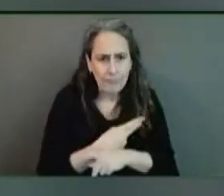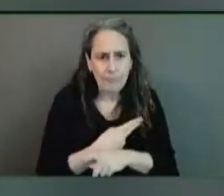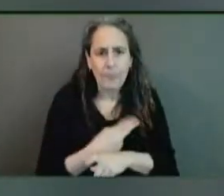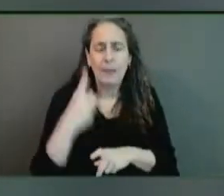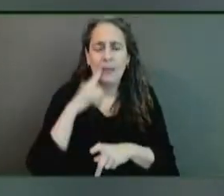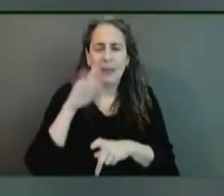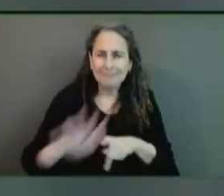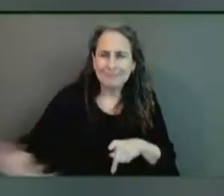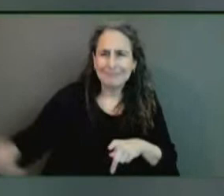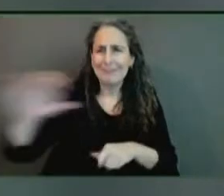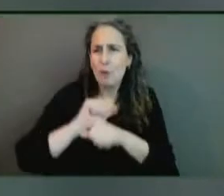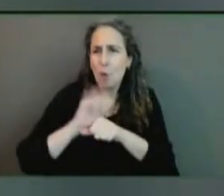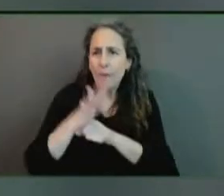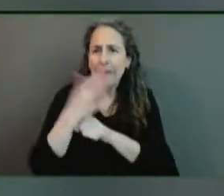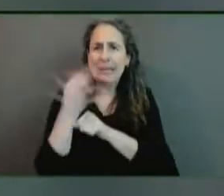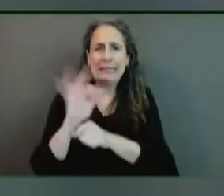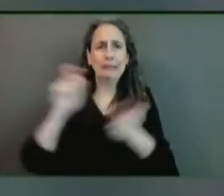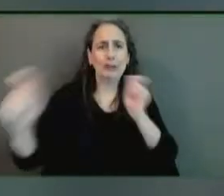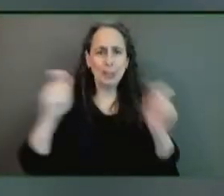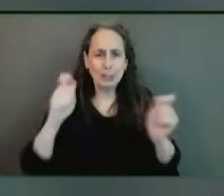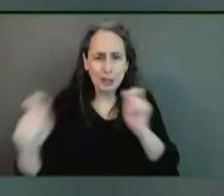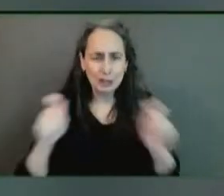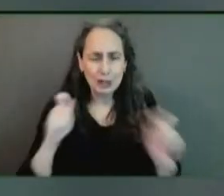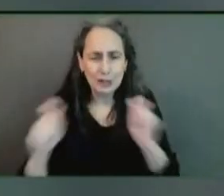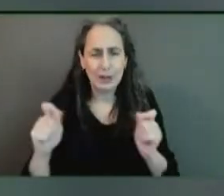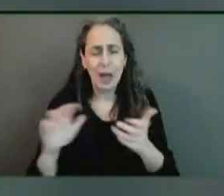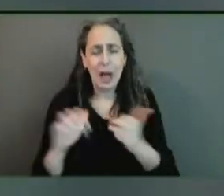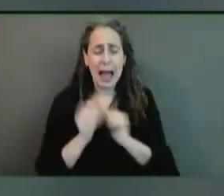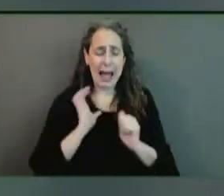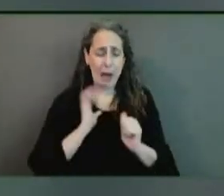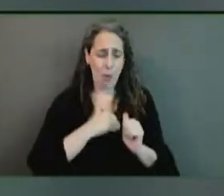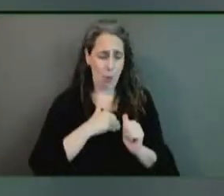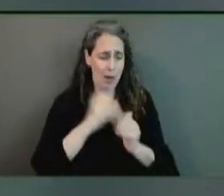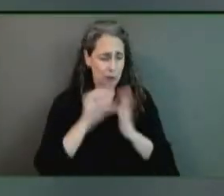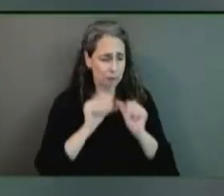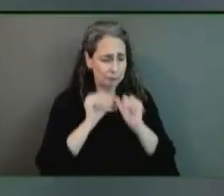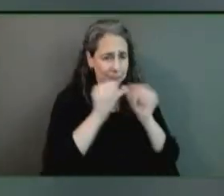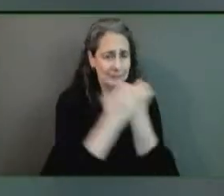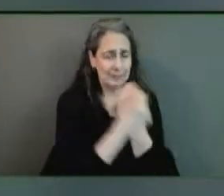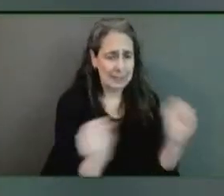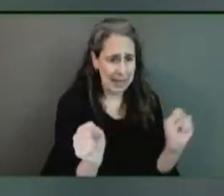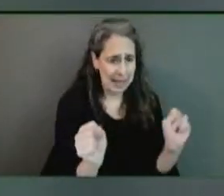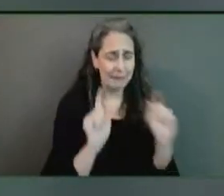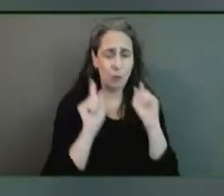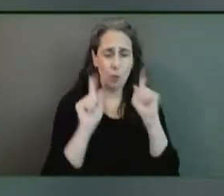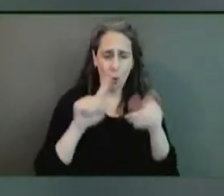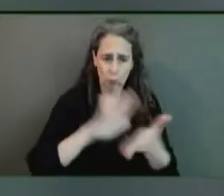school system is navigating the evolving landscape of covid 19.